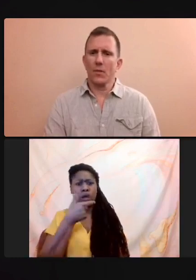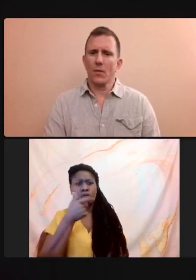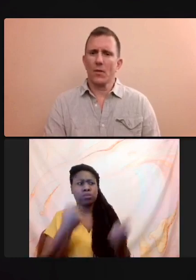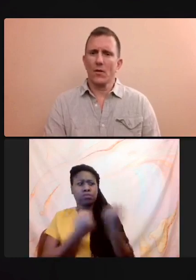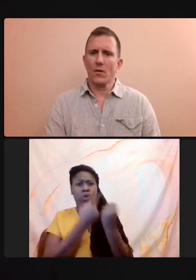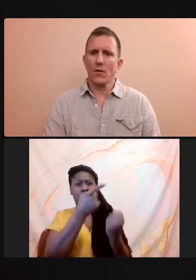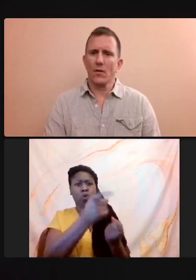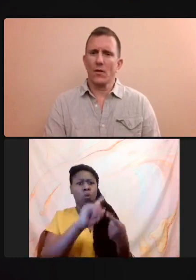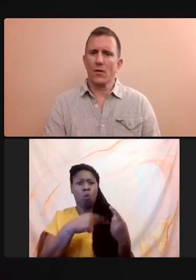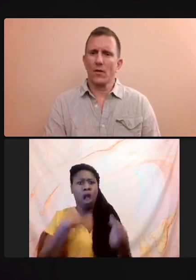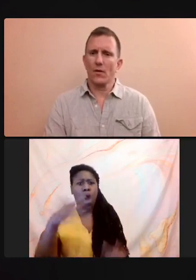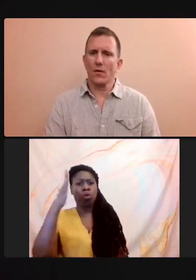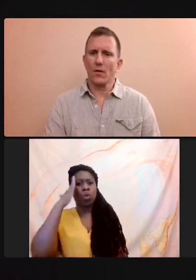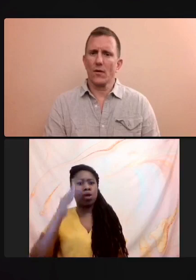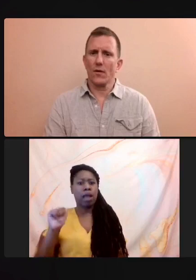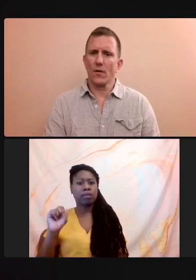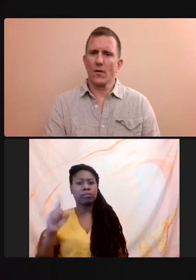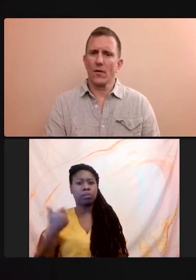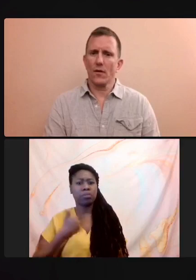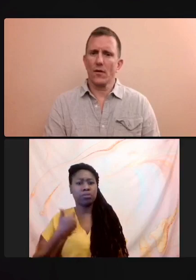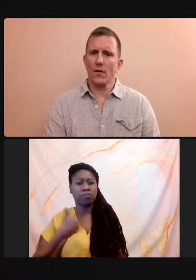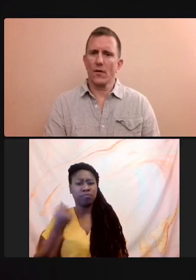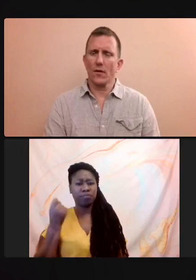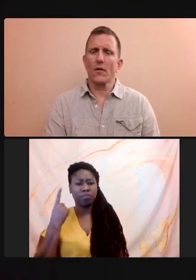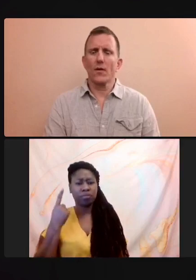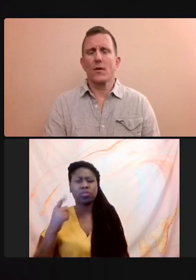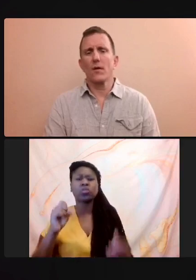you know, sends something out or goes viral versus. Why is that?